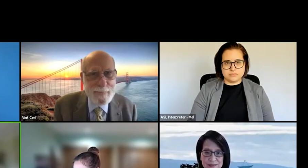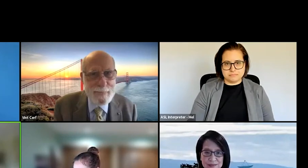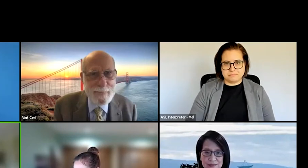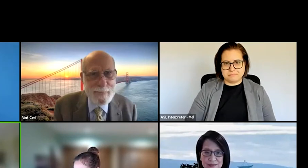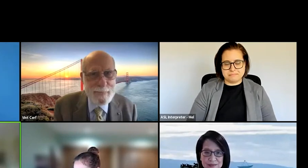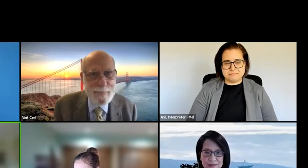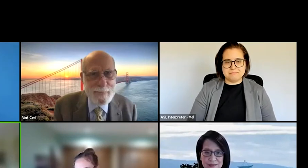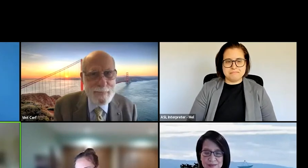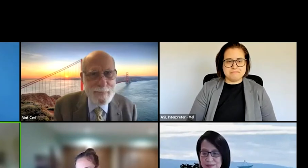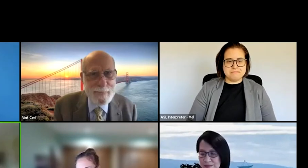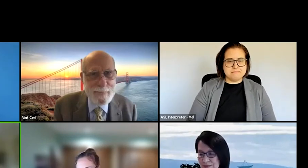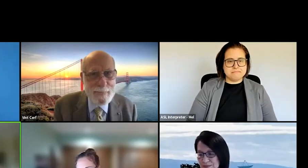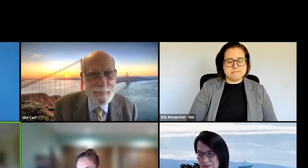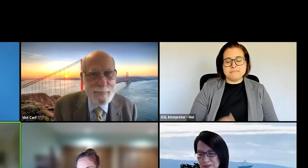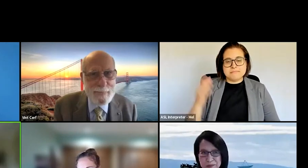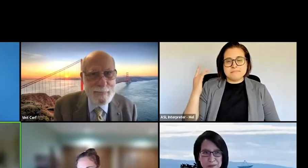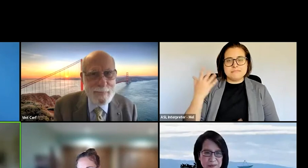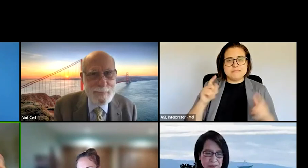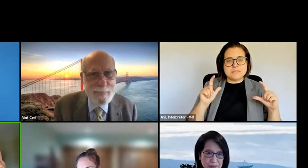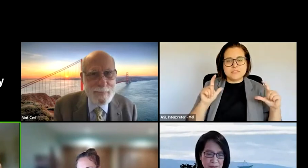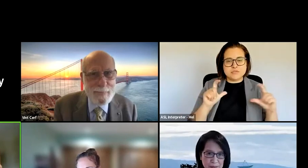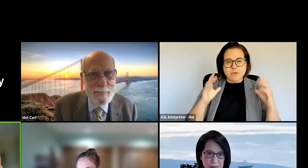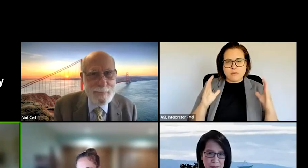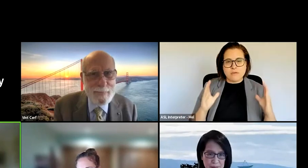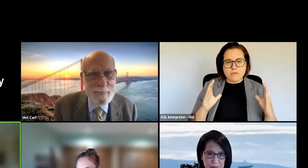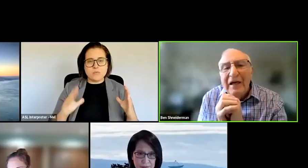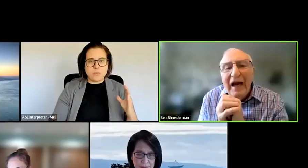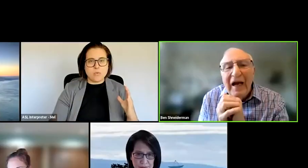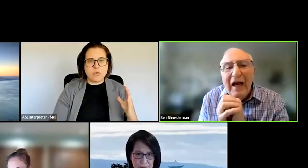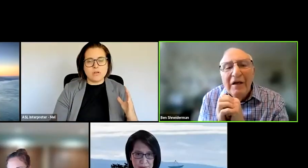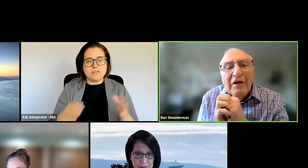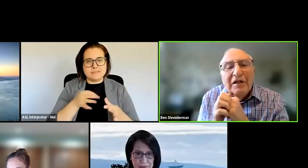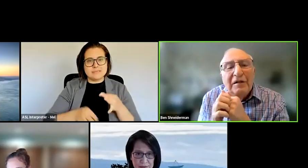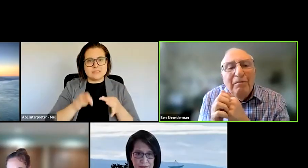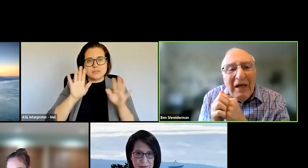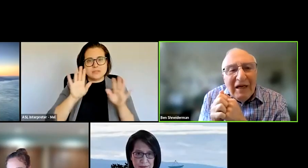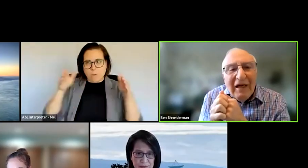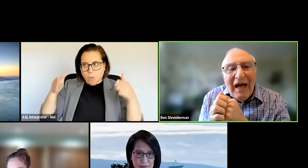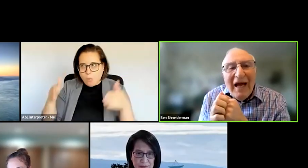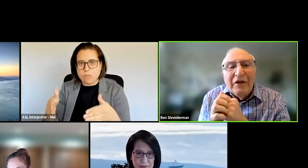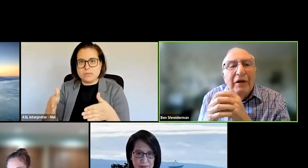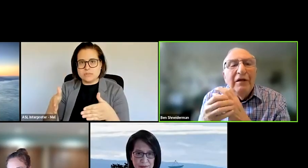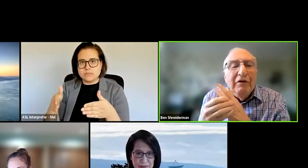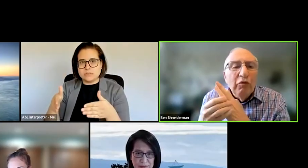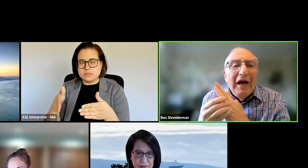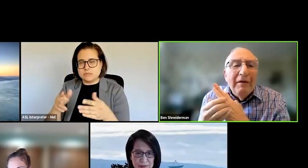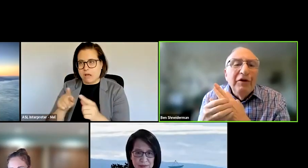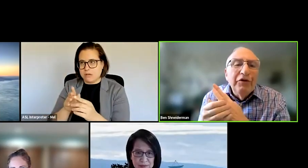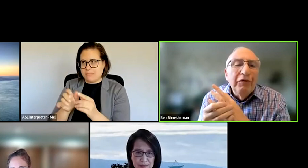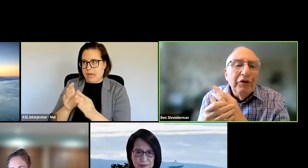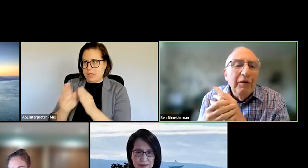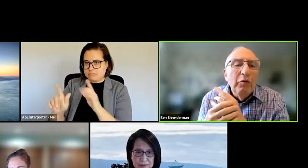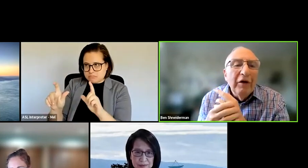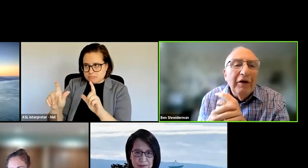cognitive attention on the task at hand. Speaking actually grabs your short-term